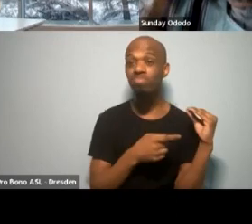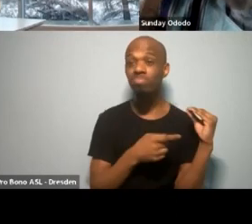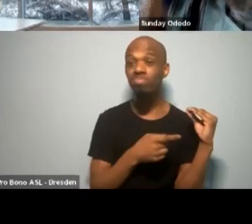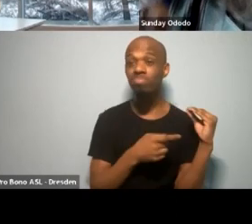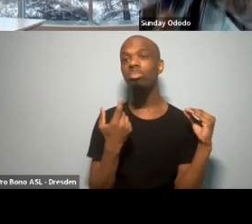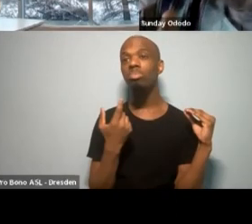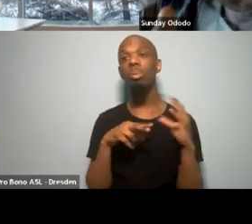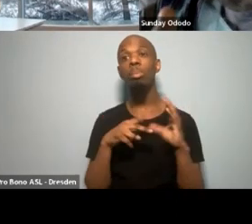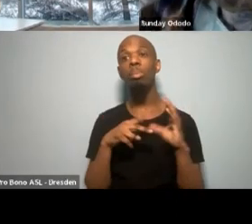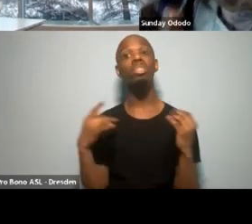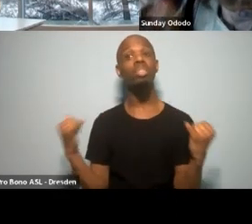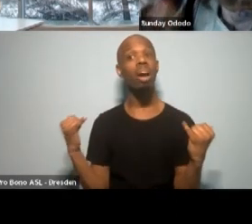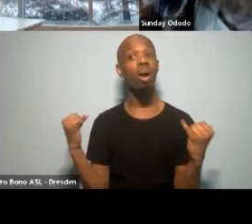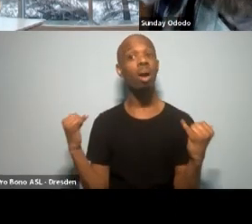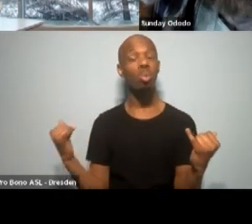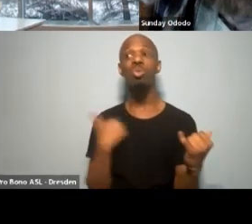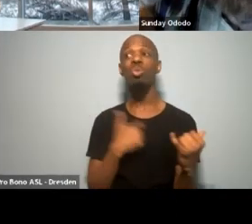By the time the policy had been implemented,